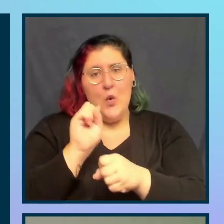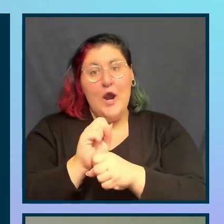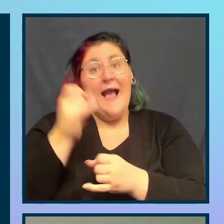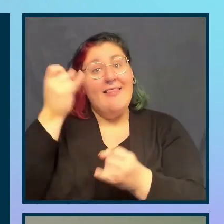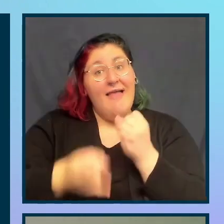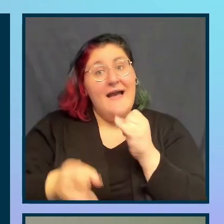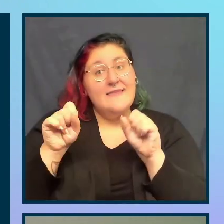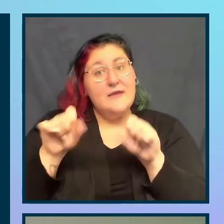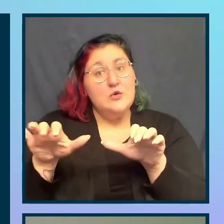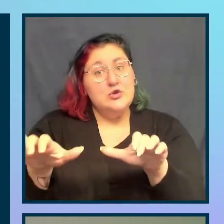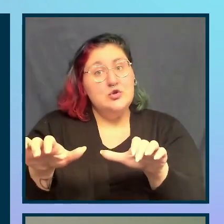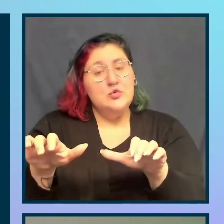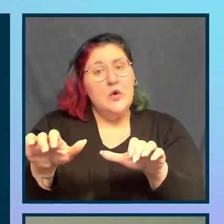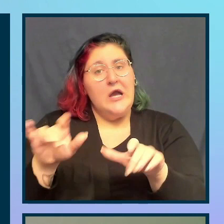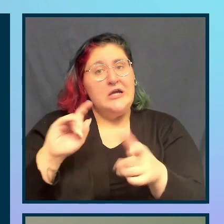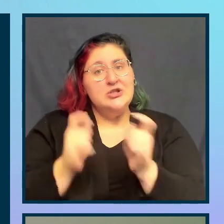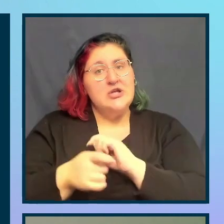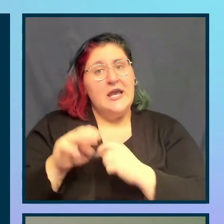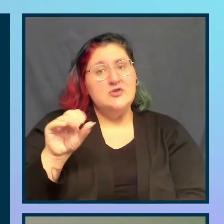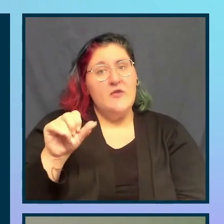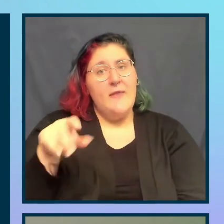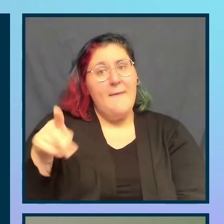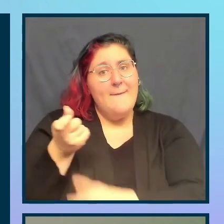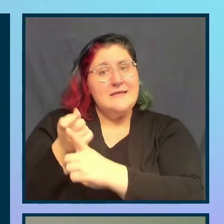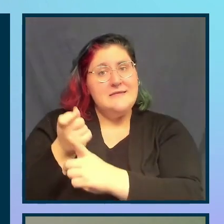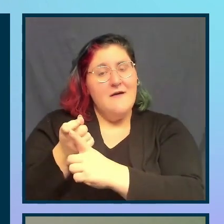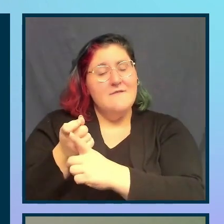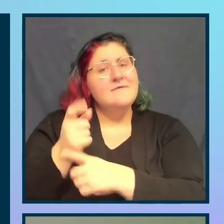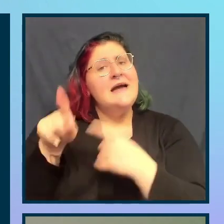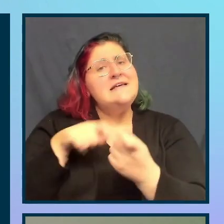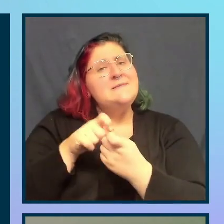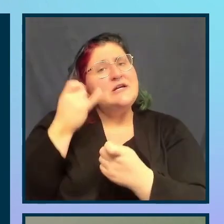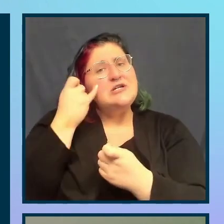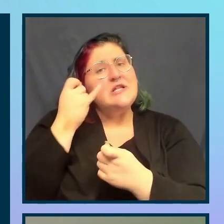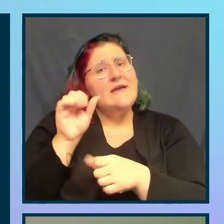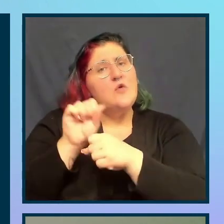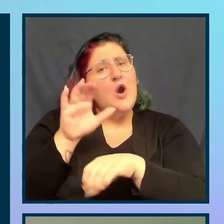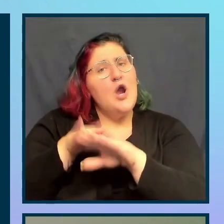Especially if. (audio breaking) To see frequently, but that you aren't finding good guidance for,